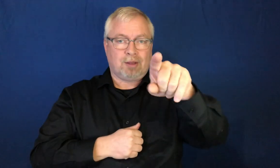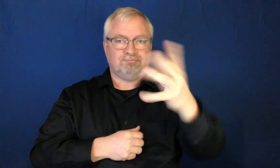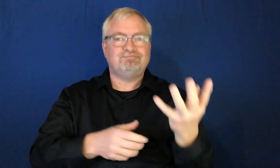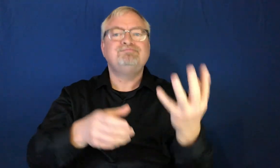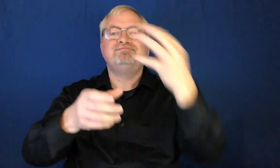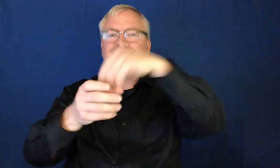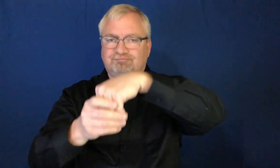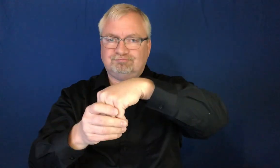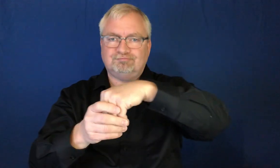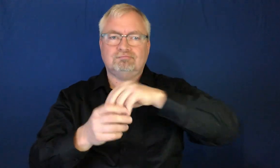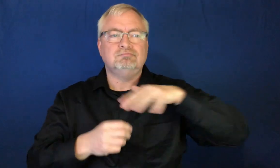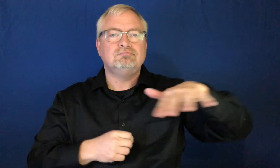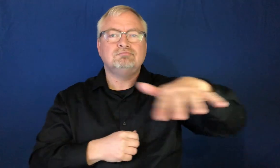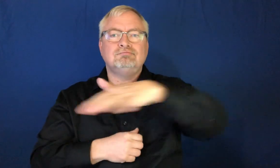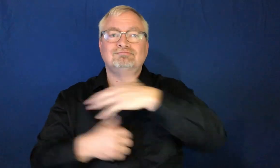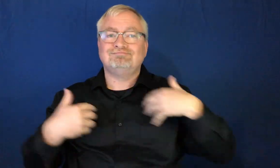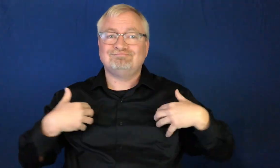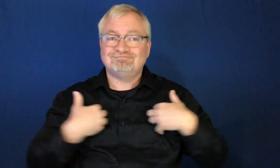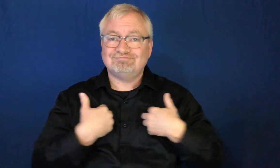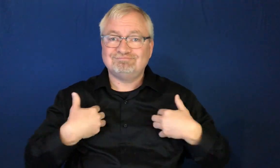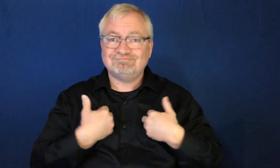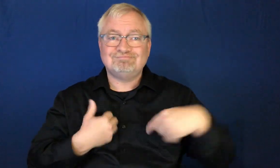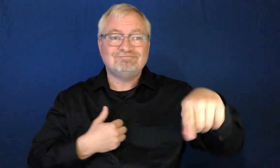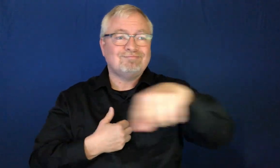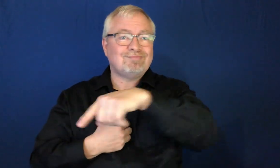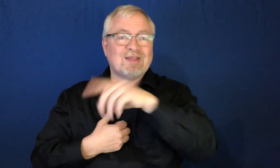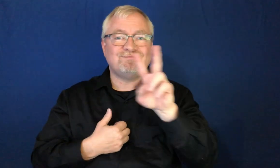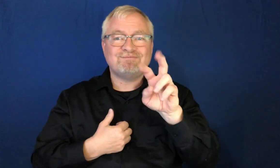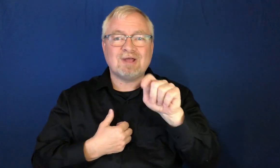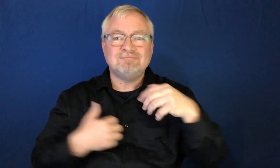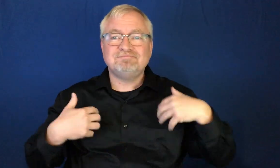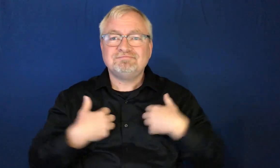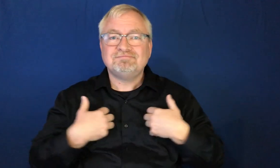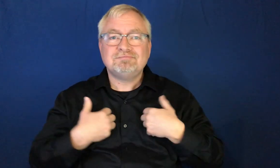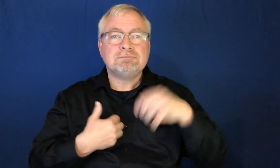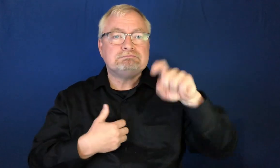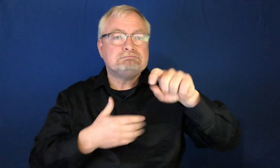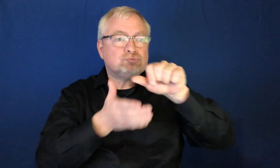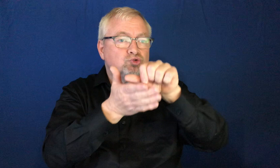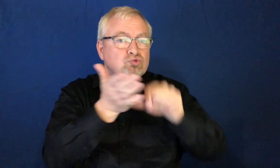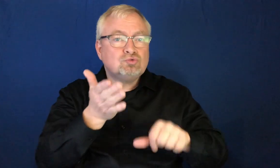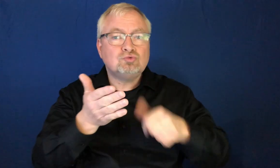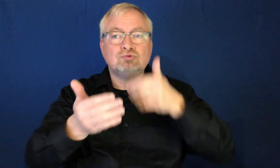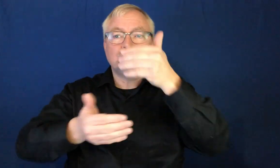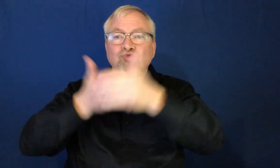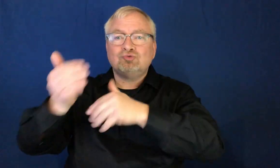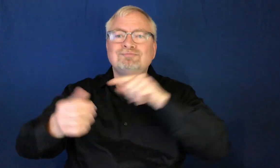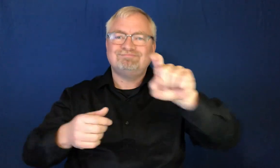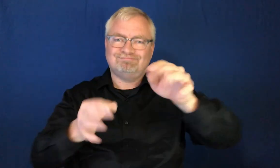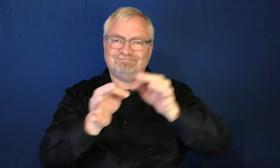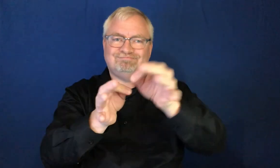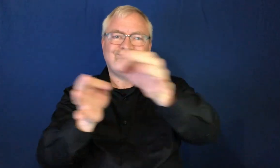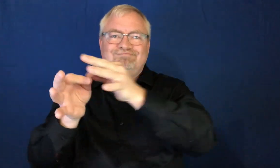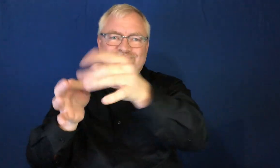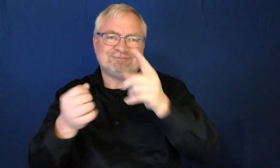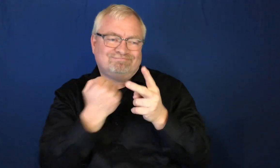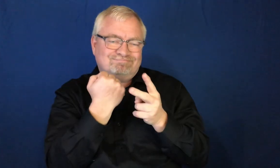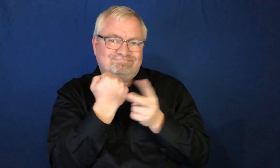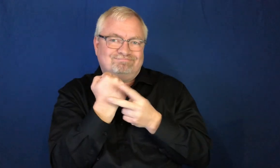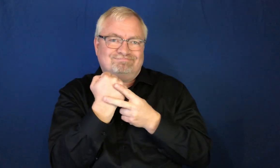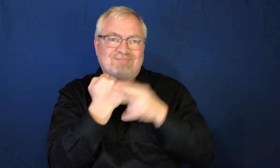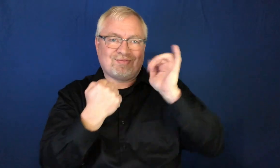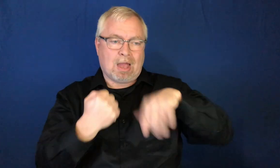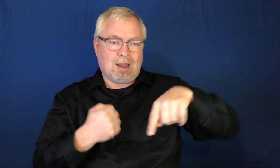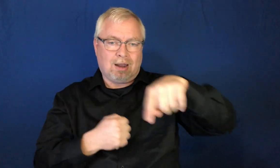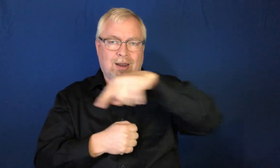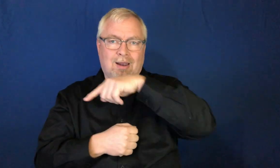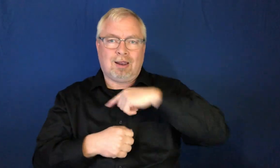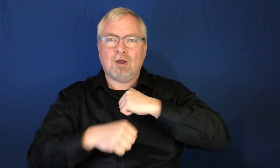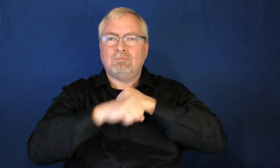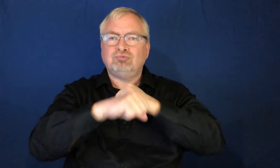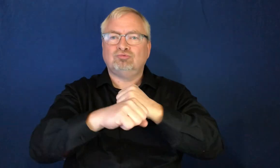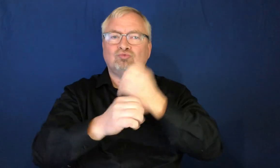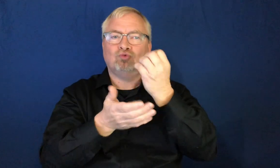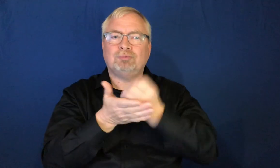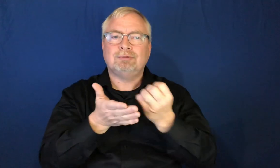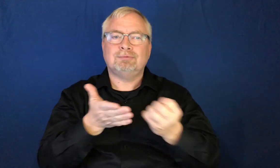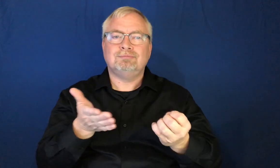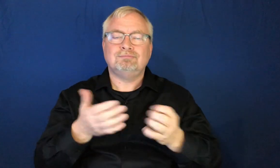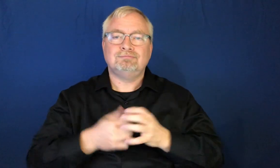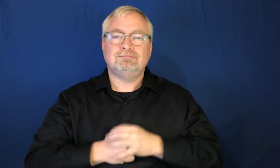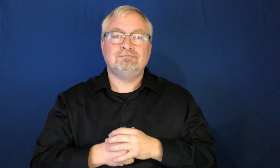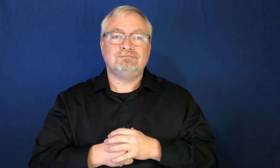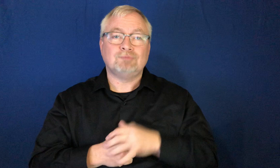applies to veterinary surgeries and procedures to conserve protective equipment.